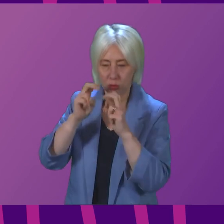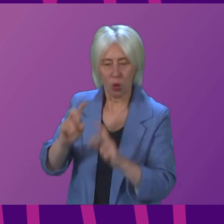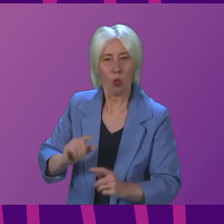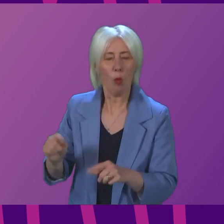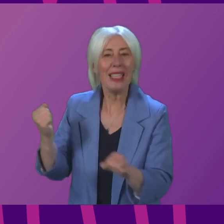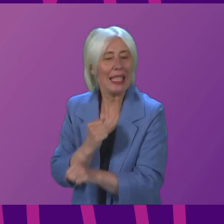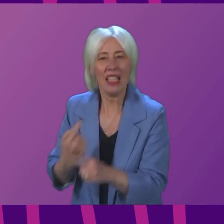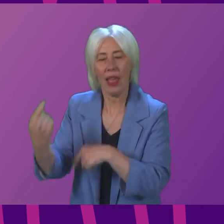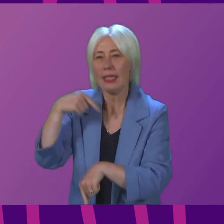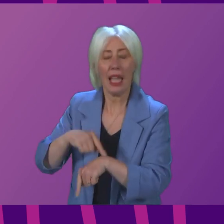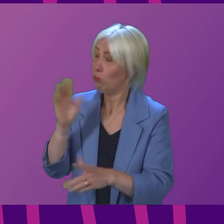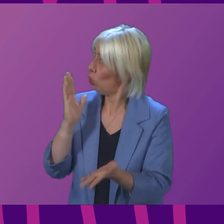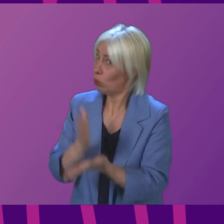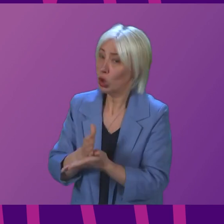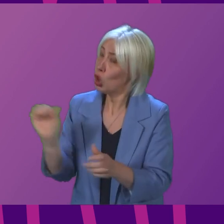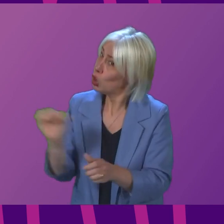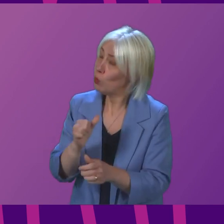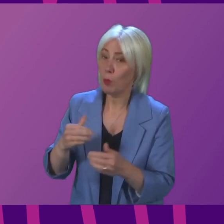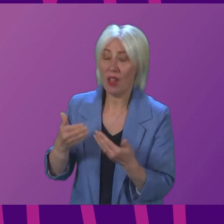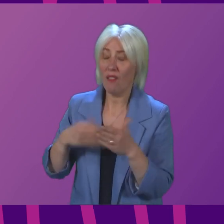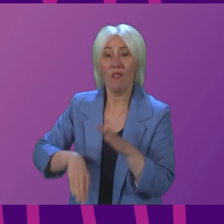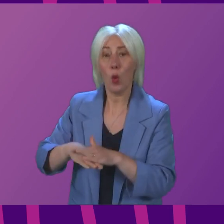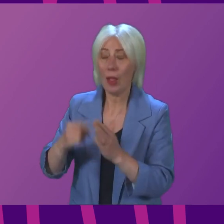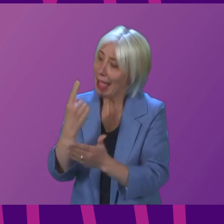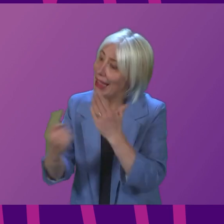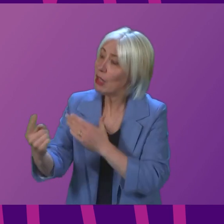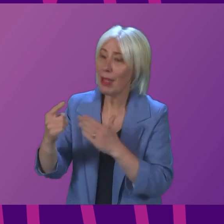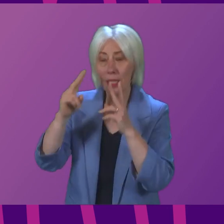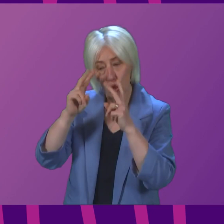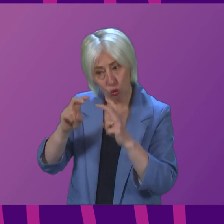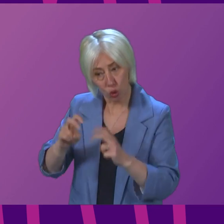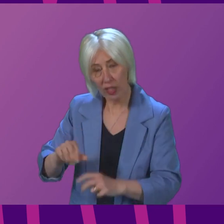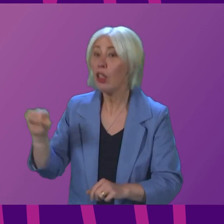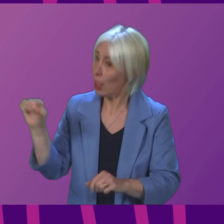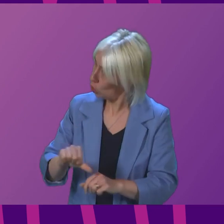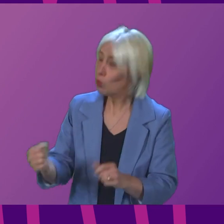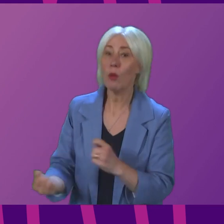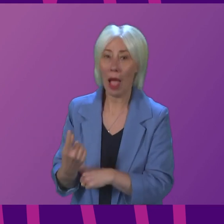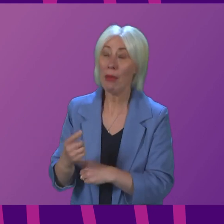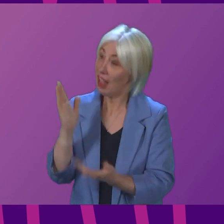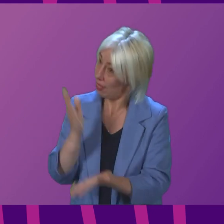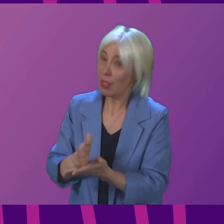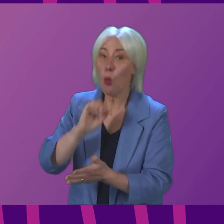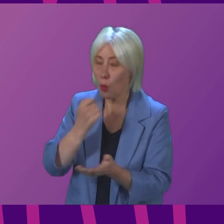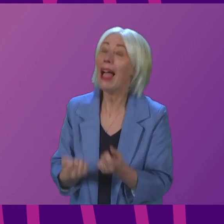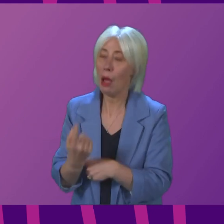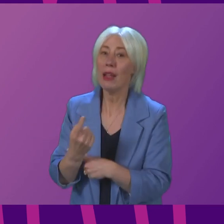to scrutiny; they should be subject to full, independent scrutiny, which is exactly what the independent public inquiry will do.